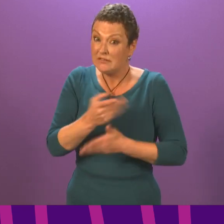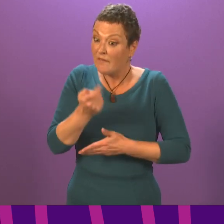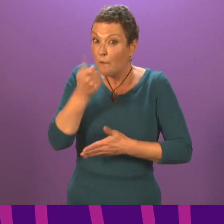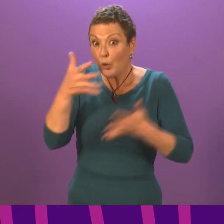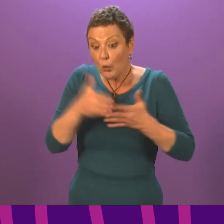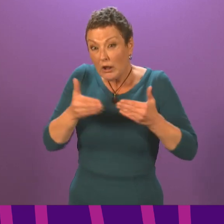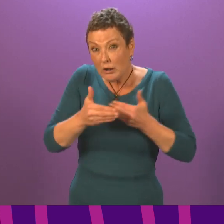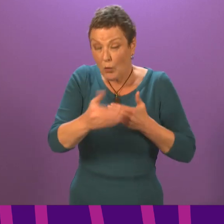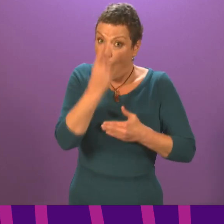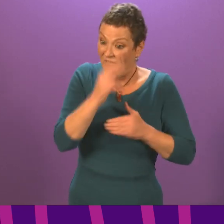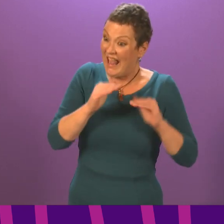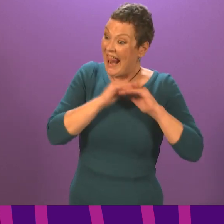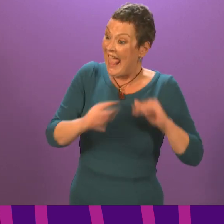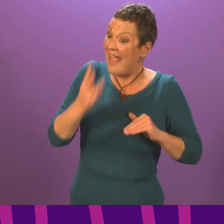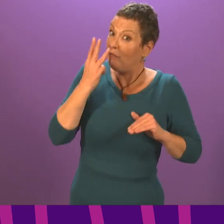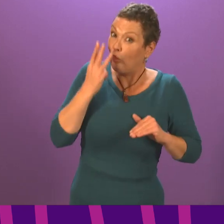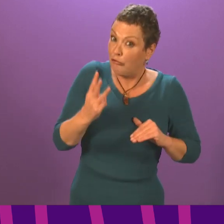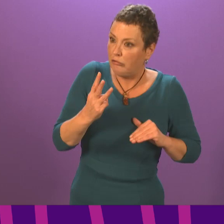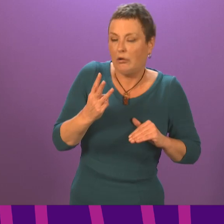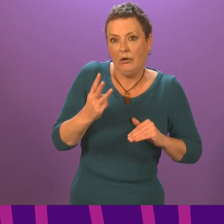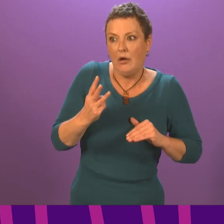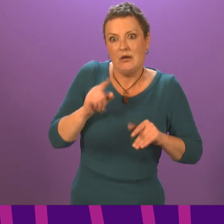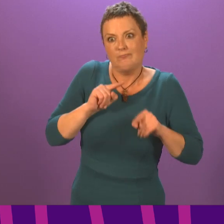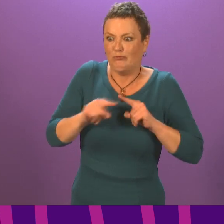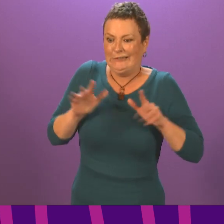Gillian Martin is absolutely right that travel restrictions are an important part of that.